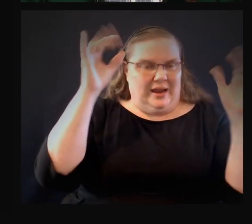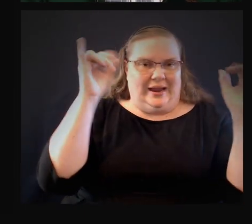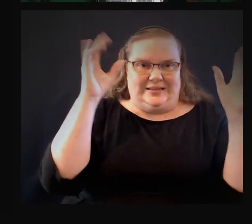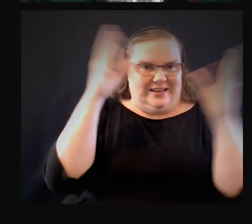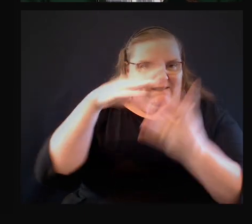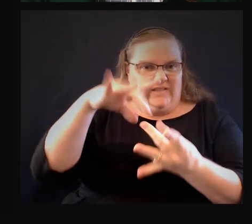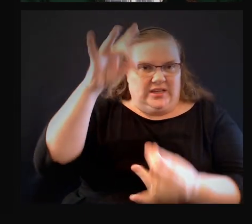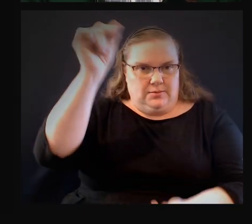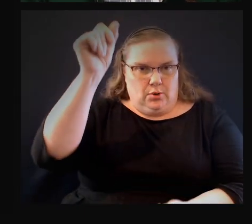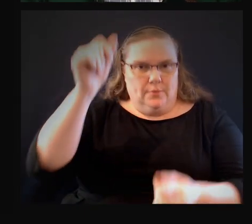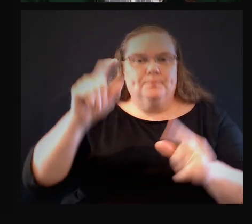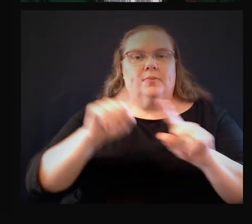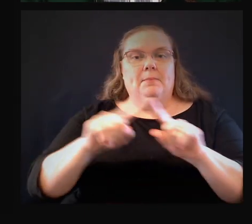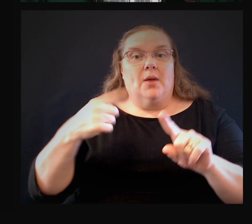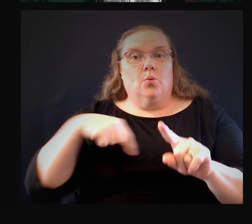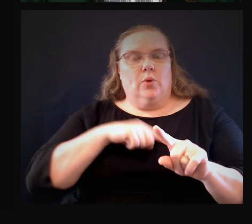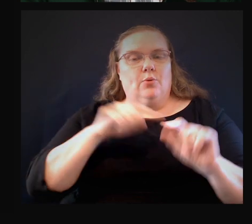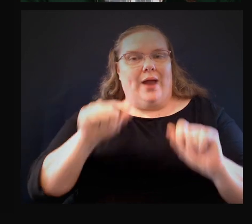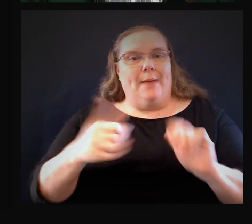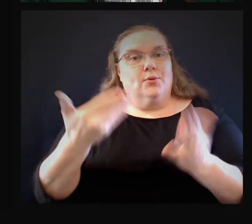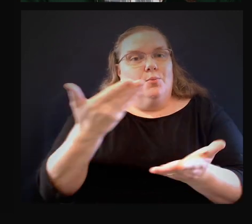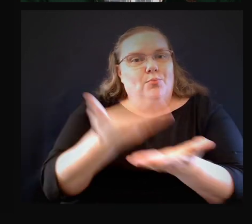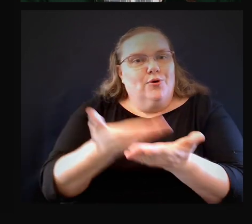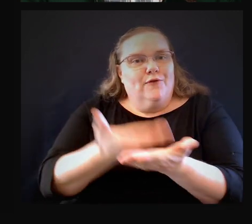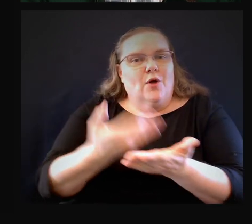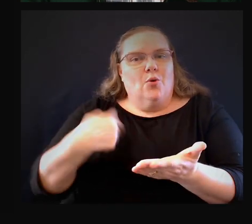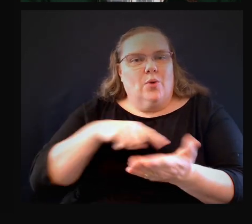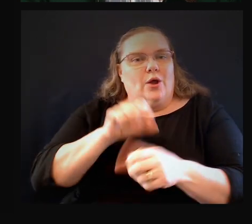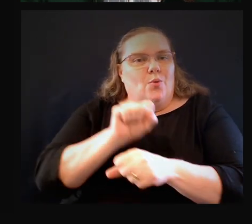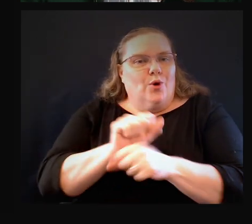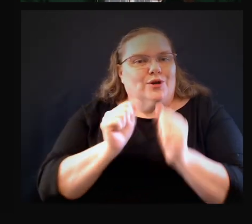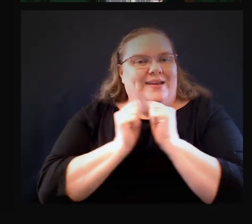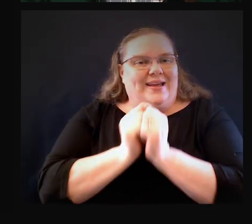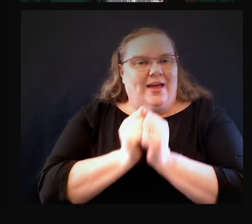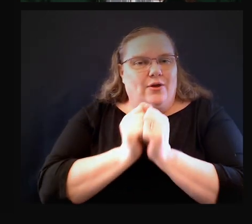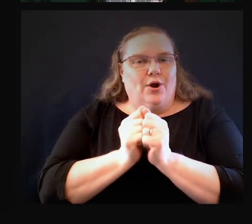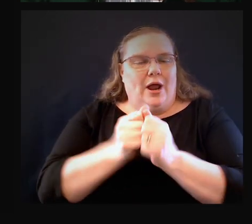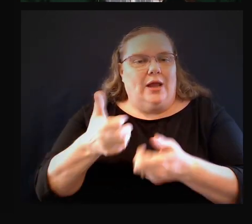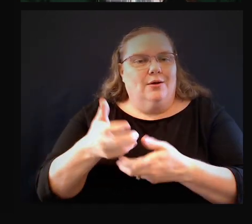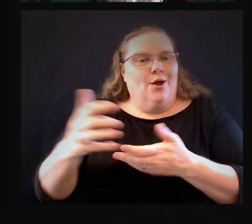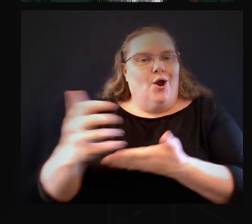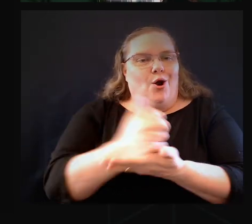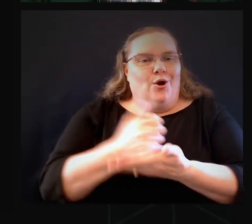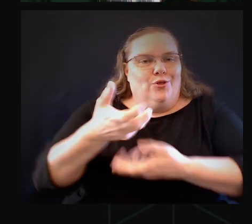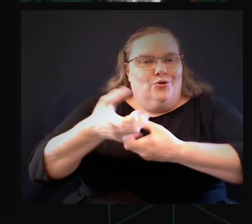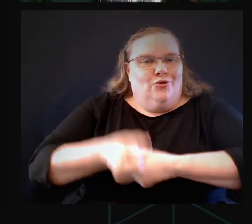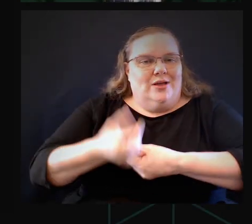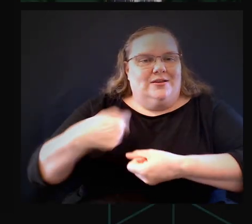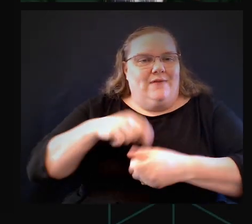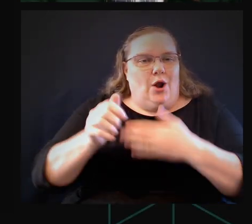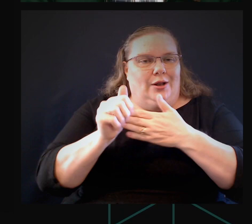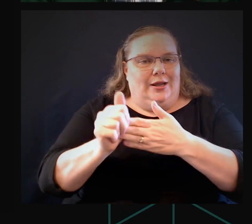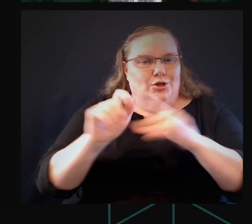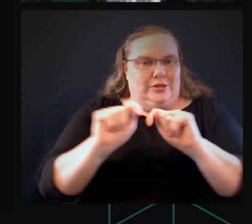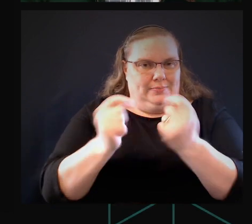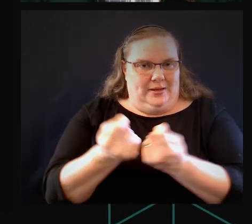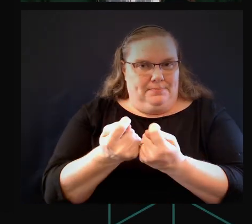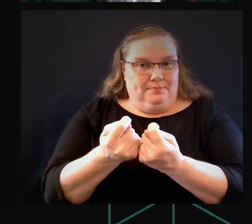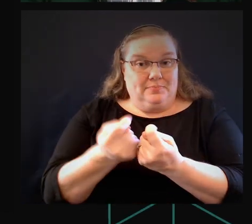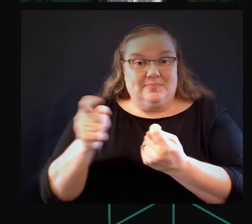we were able to prove that we could work together and earn the trust of our leadership team. This first small step was also an opportunity